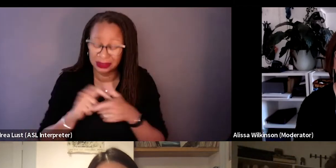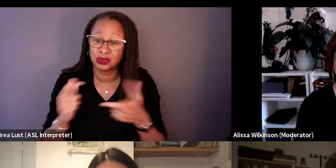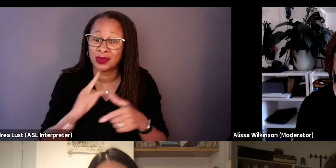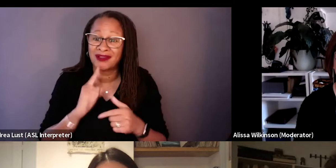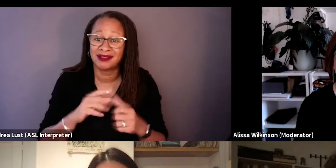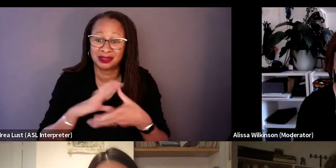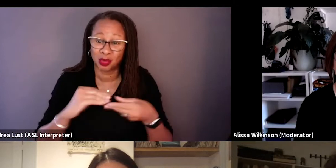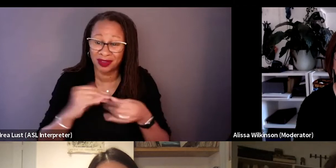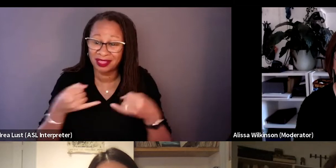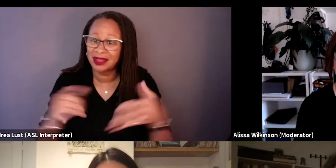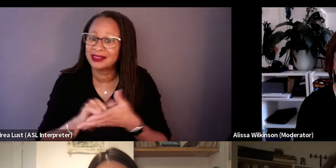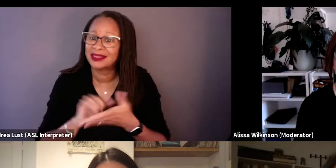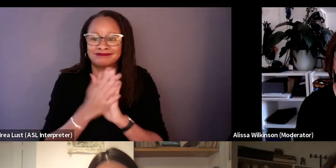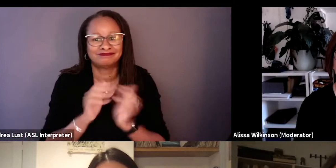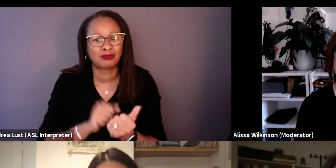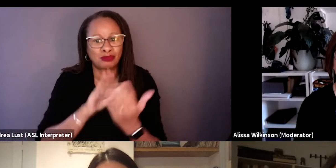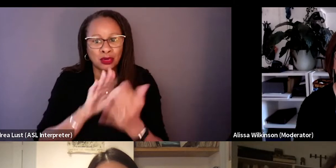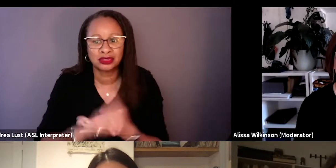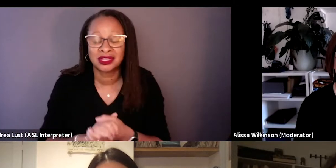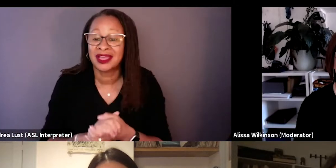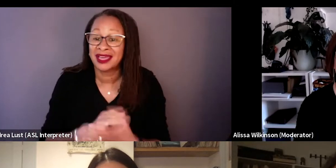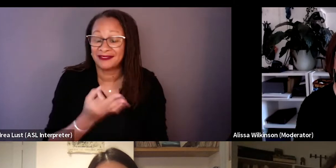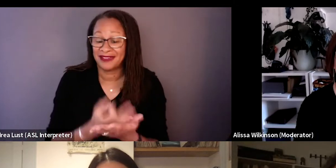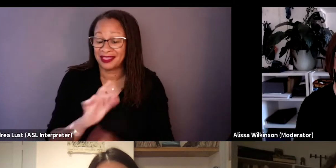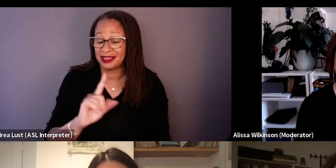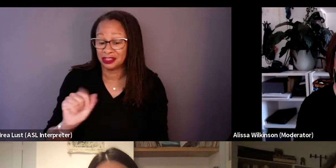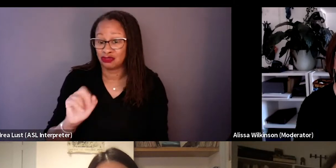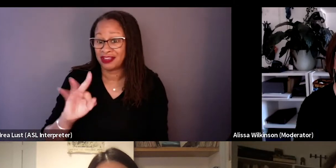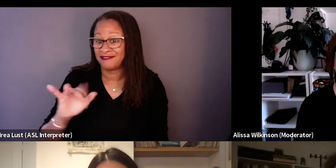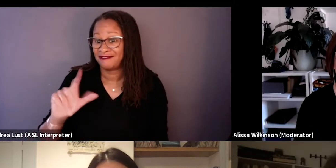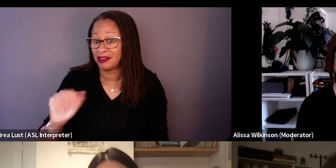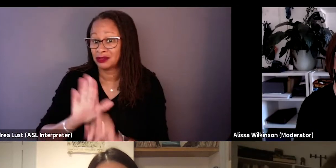And again, I think the fact that she was a politician, is coincidence.